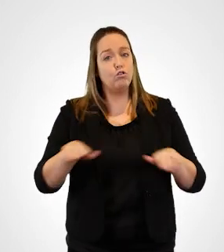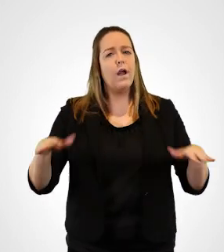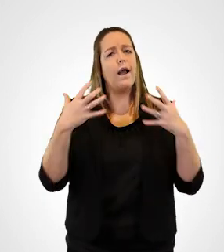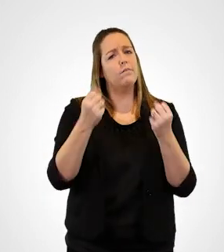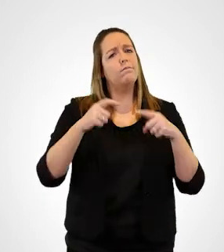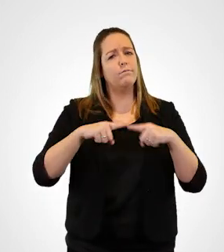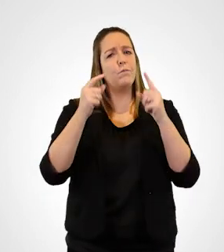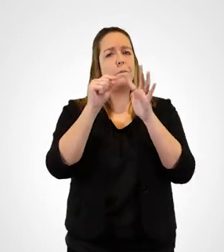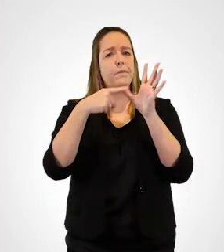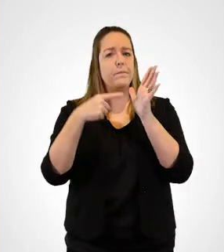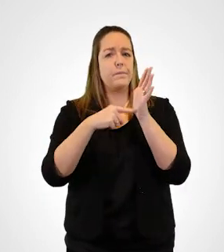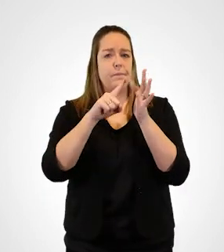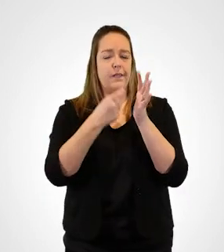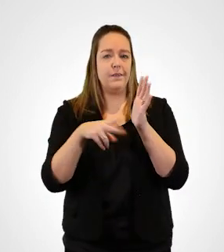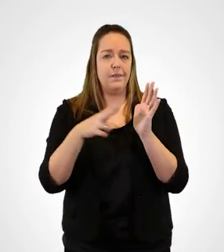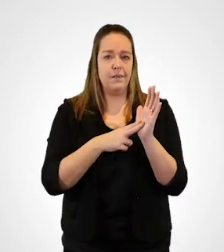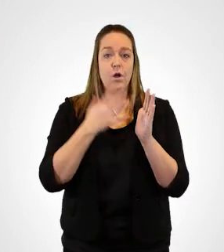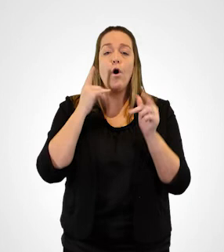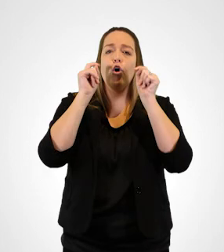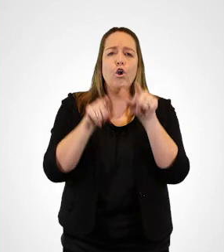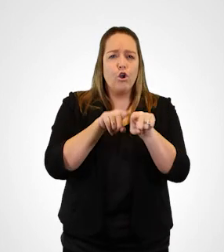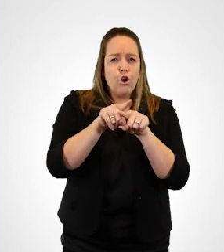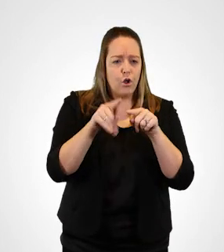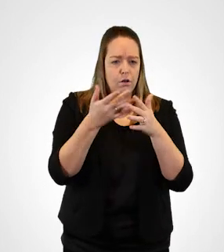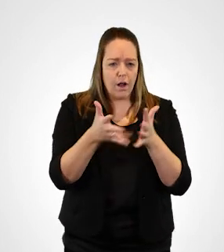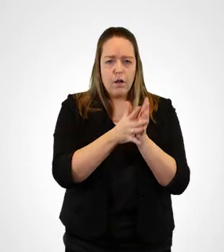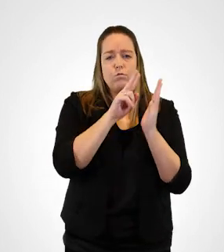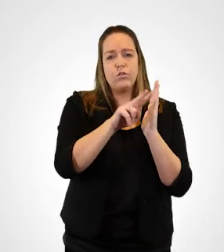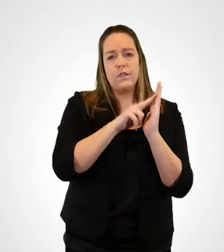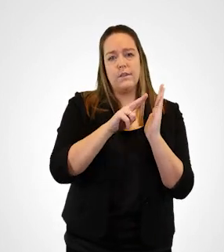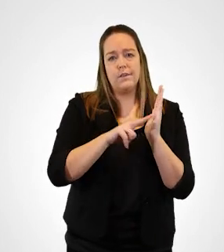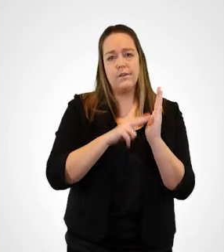do show a different pattern in the early stages of learning to read